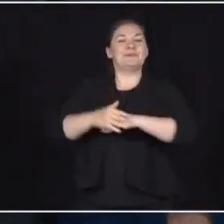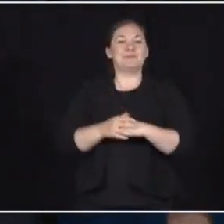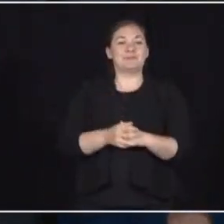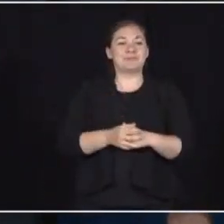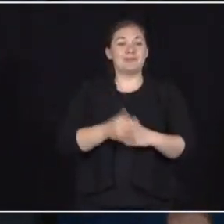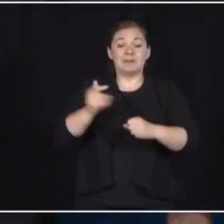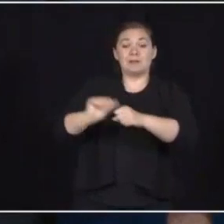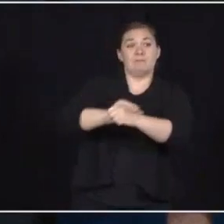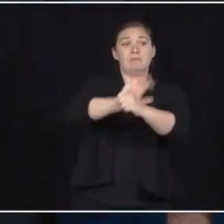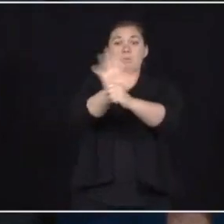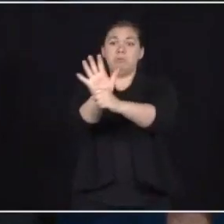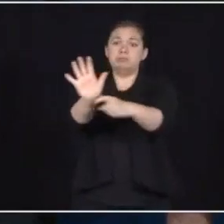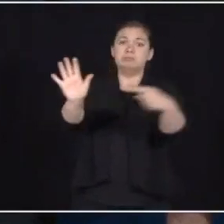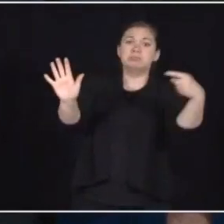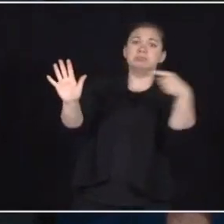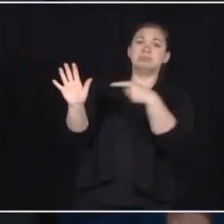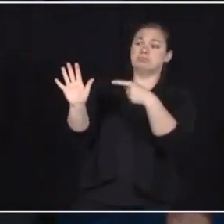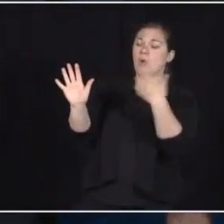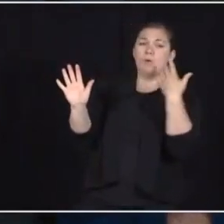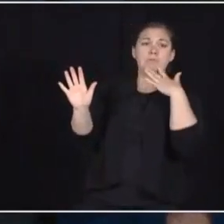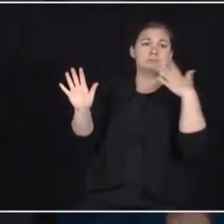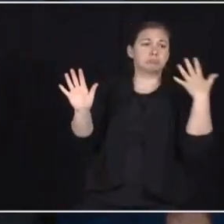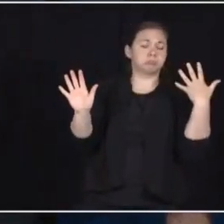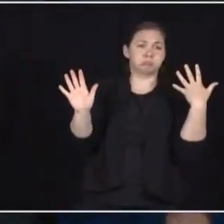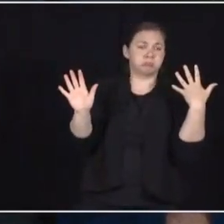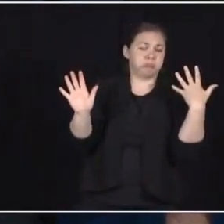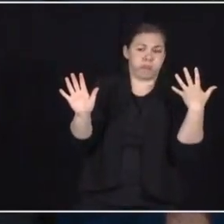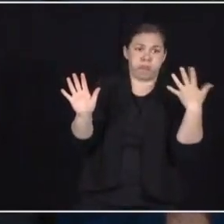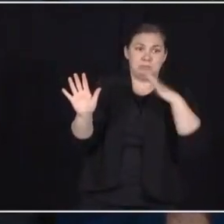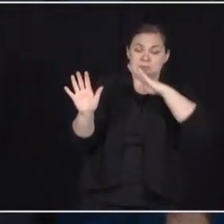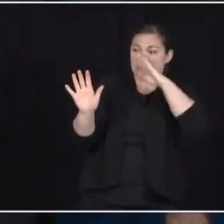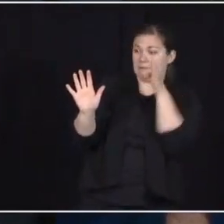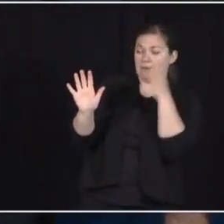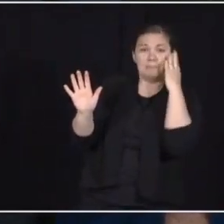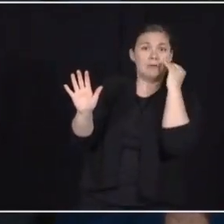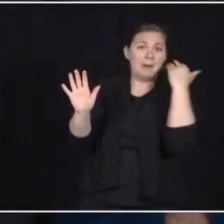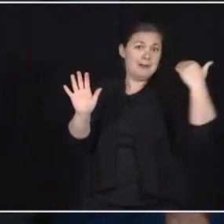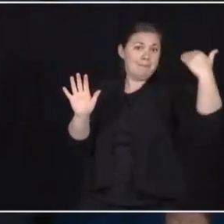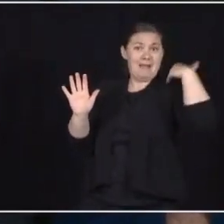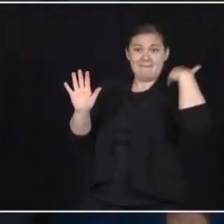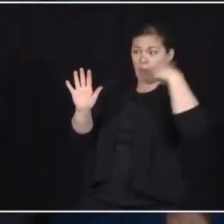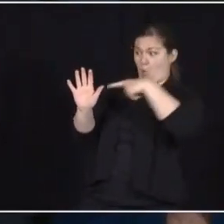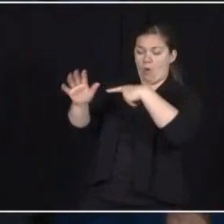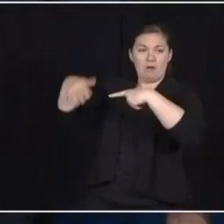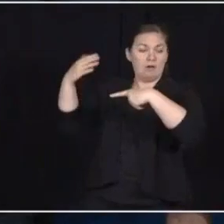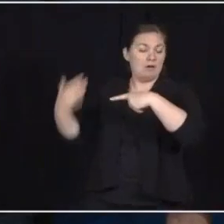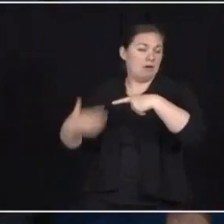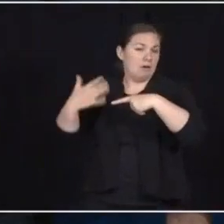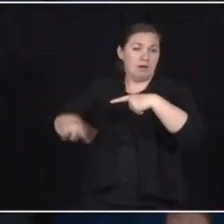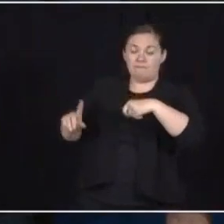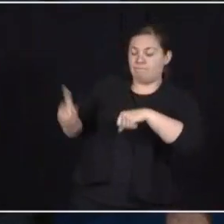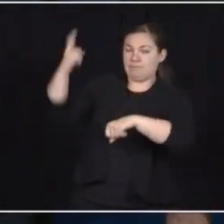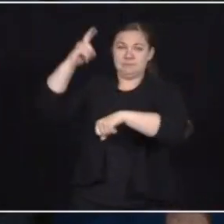This pandemic has certainly been like nothing we have ever experienced before. But so has the response from business owners,